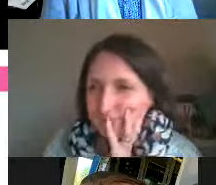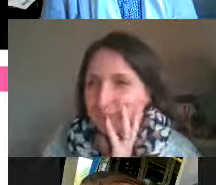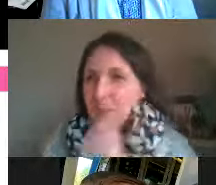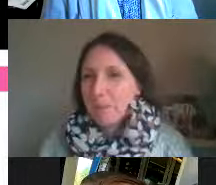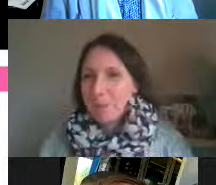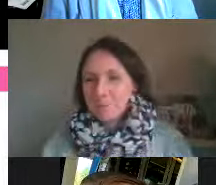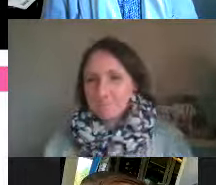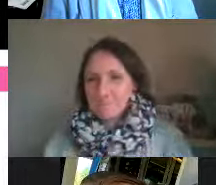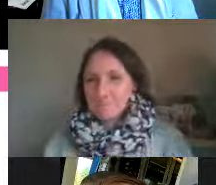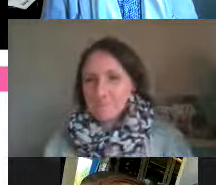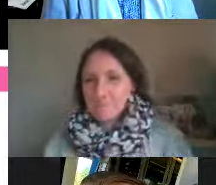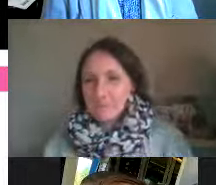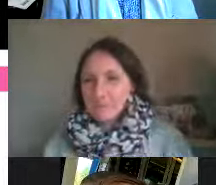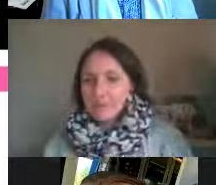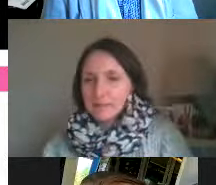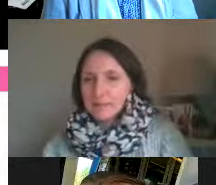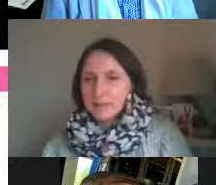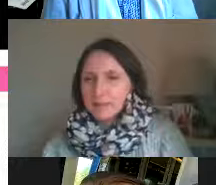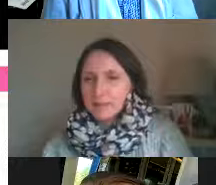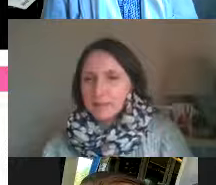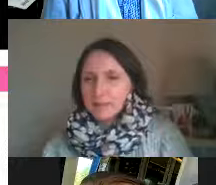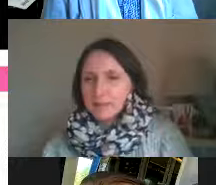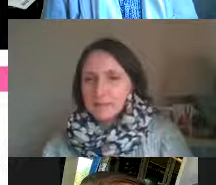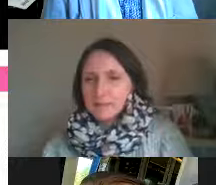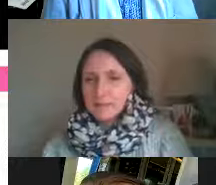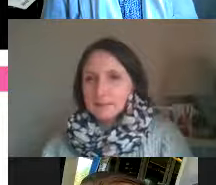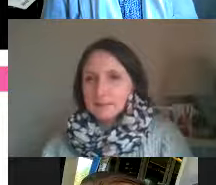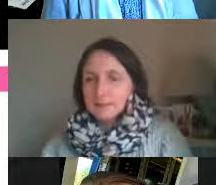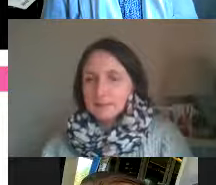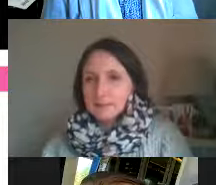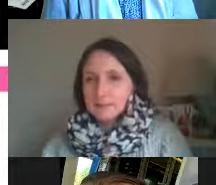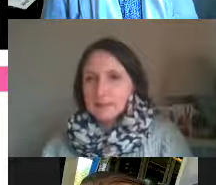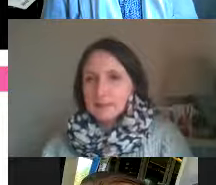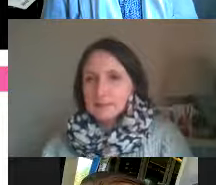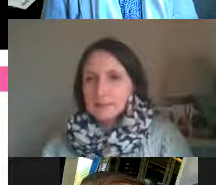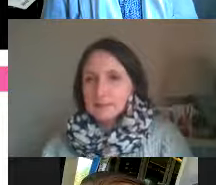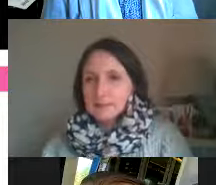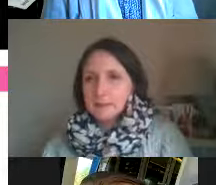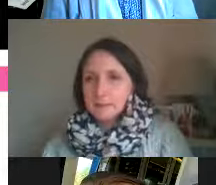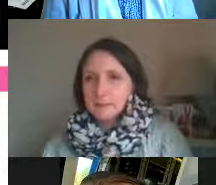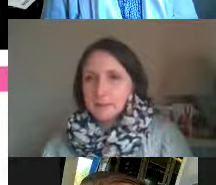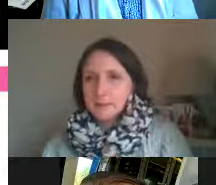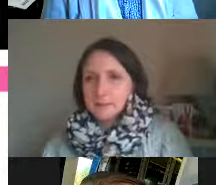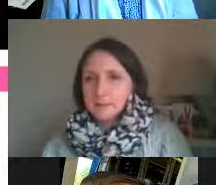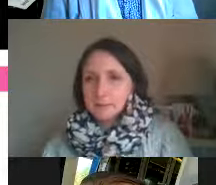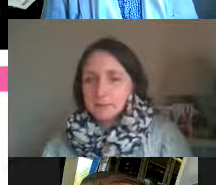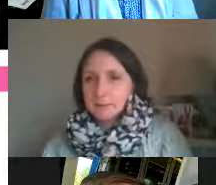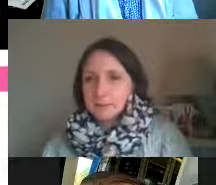represented places like the guggenheim the museum of modern art in new york